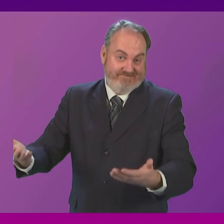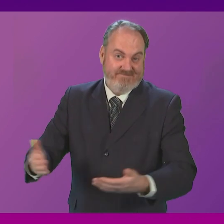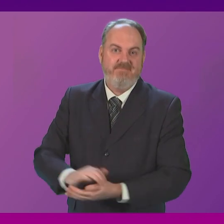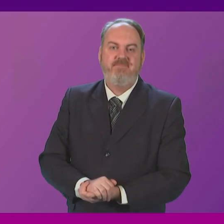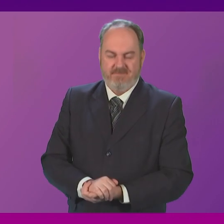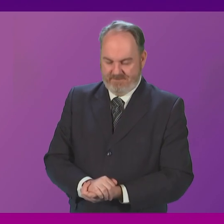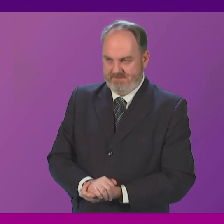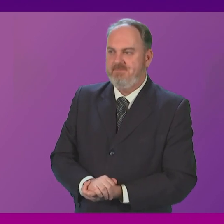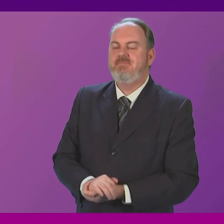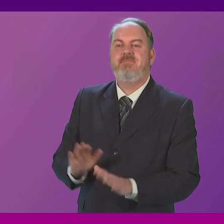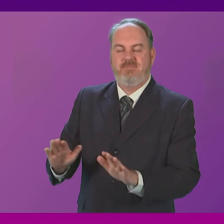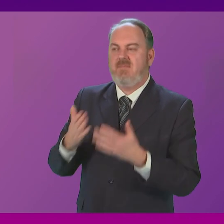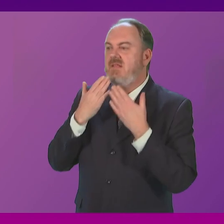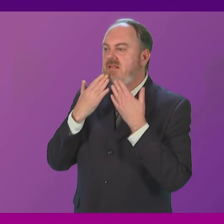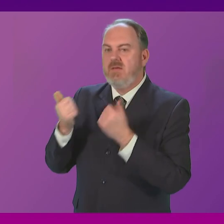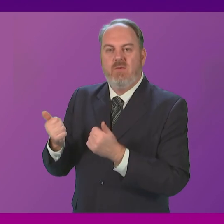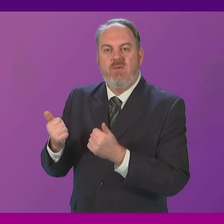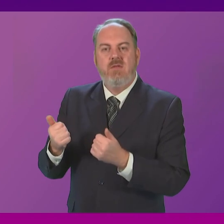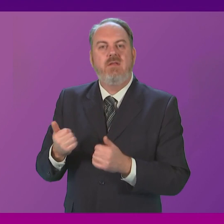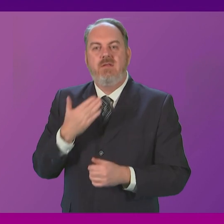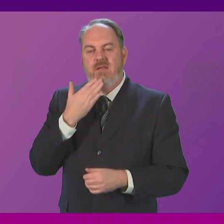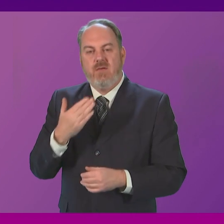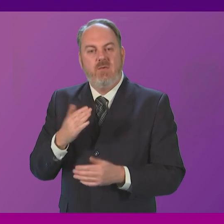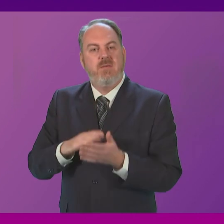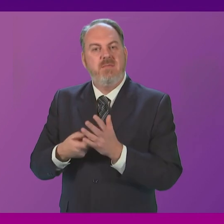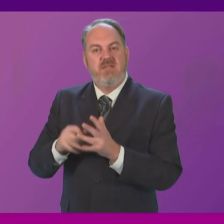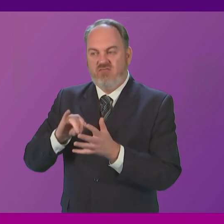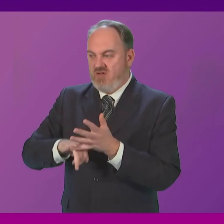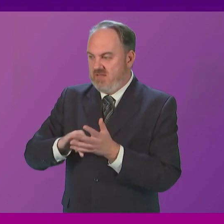Let us hear Mr Ross.